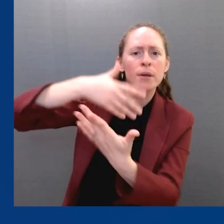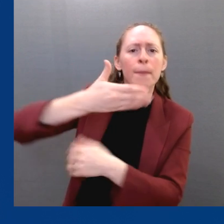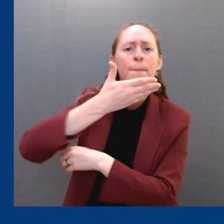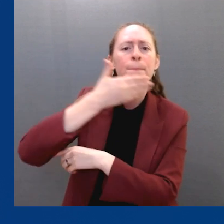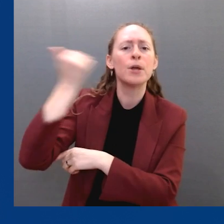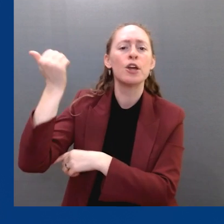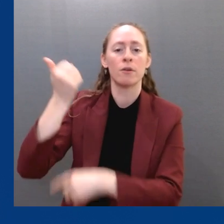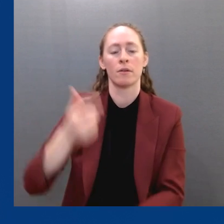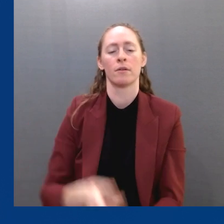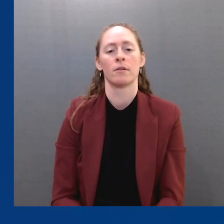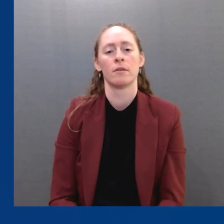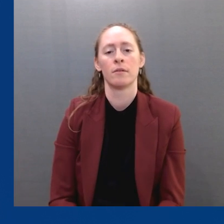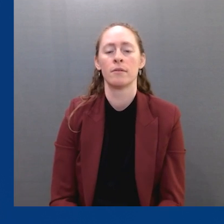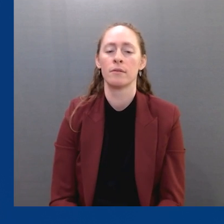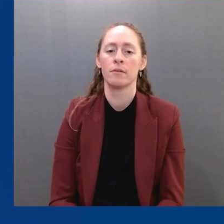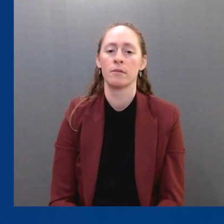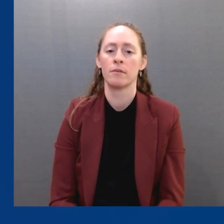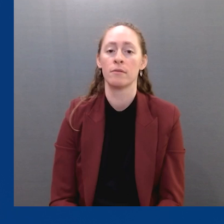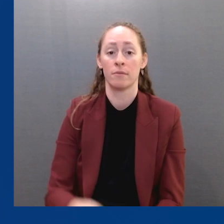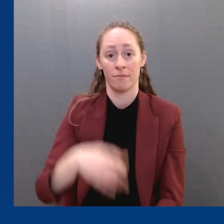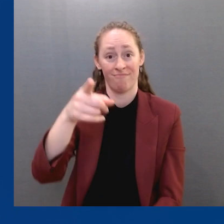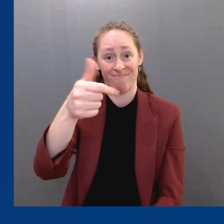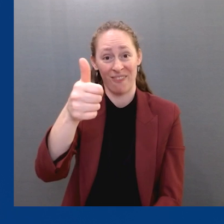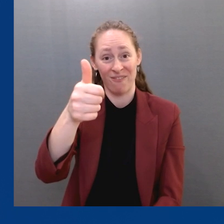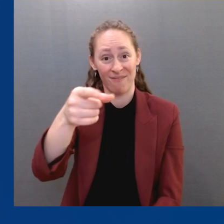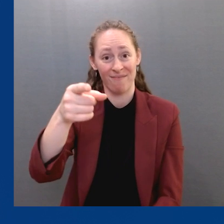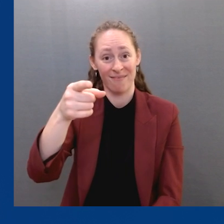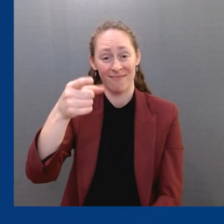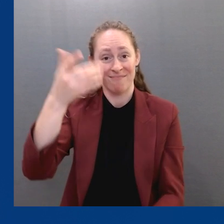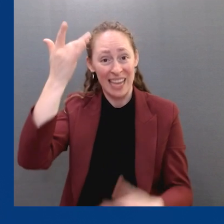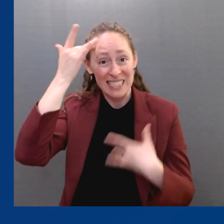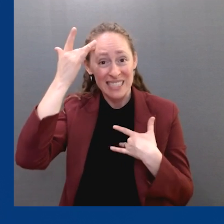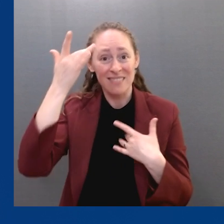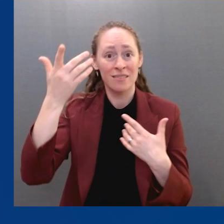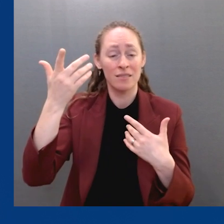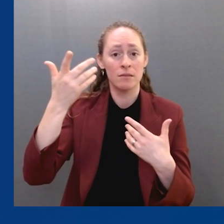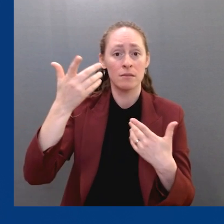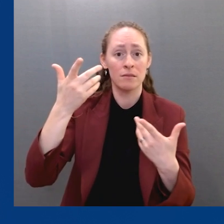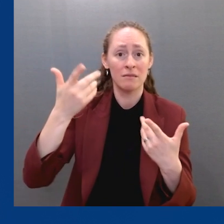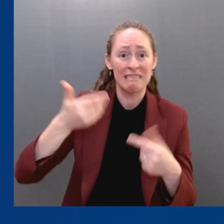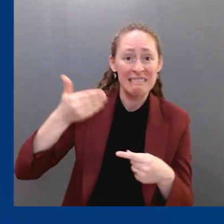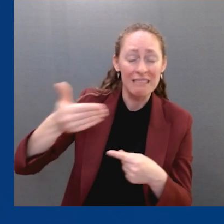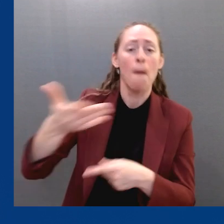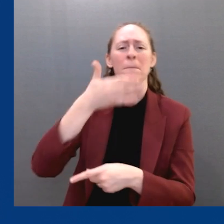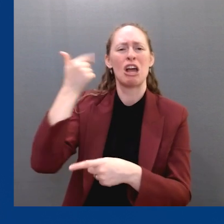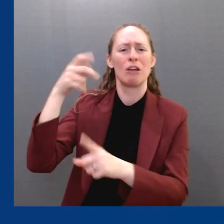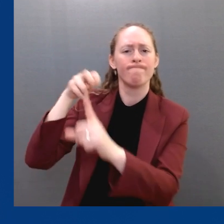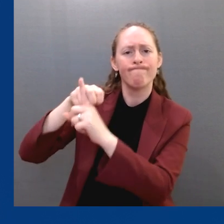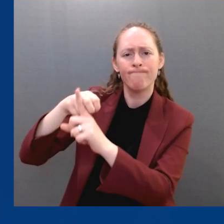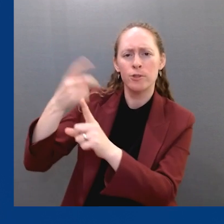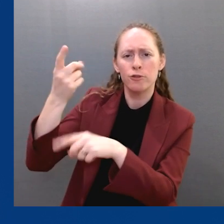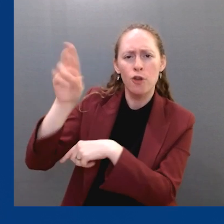we encourage you to get treatment to prevent severe disease. So many of the things that we've been saying you can continue to do right now,